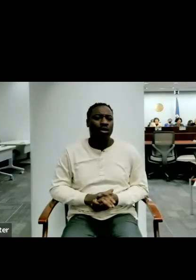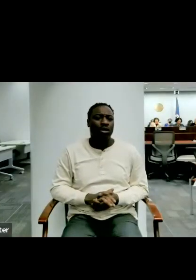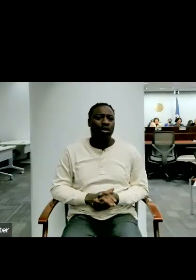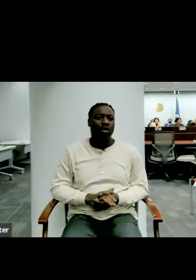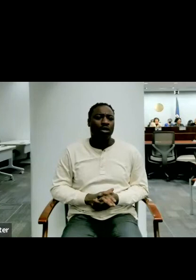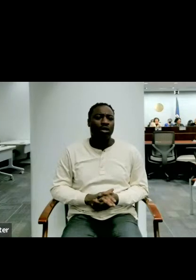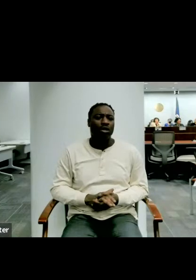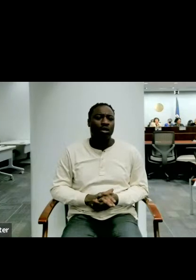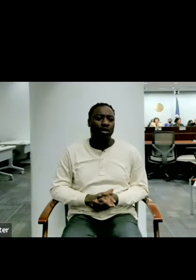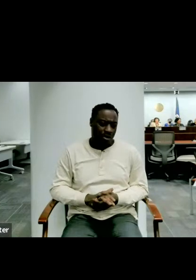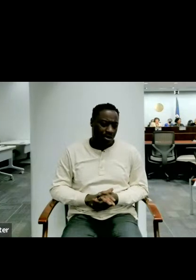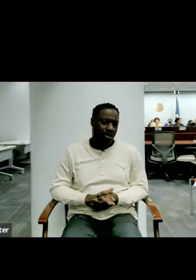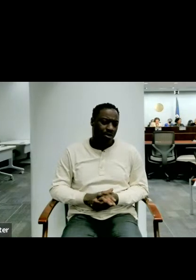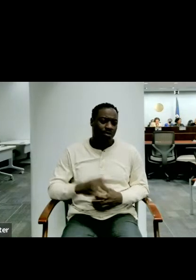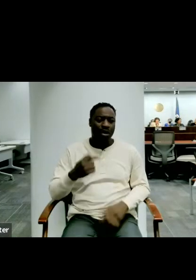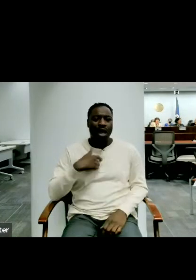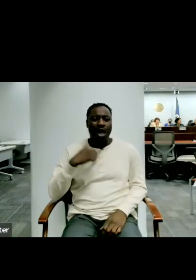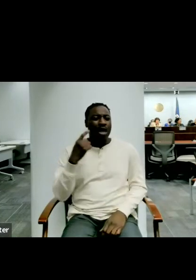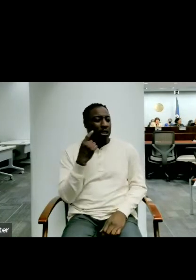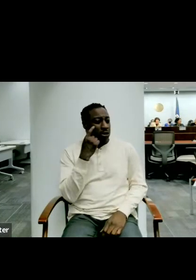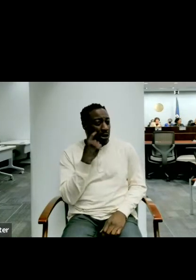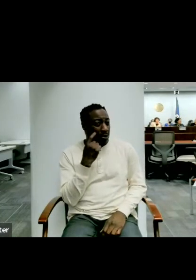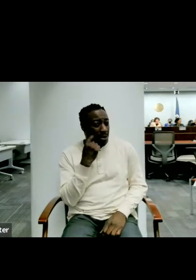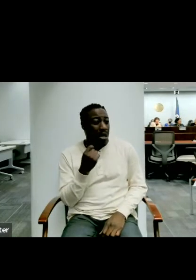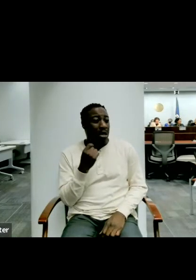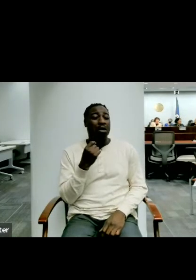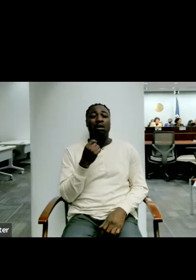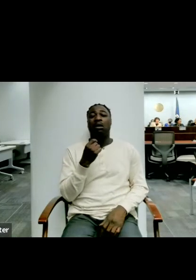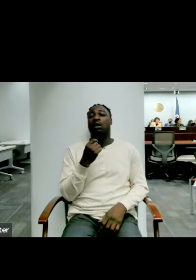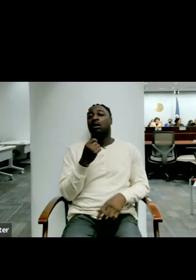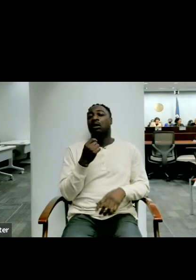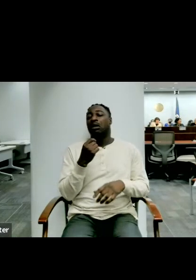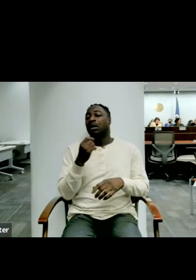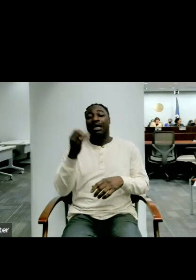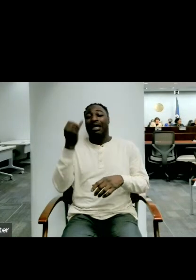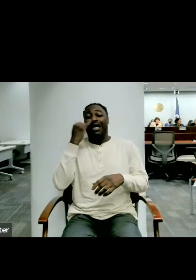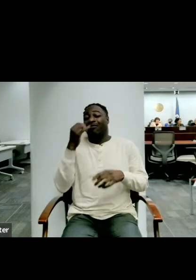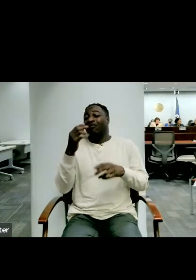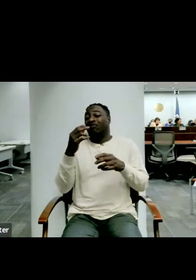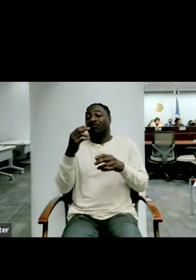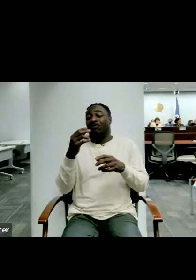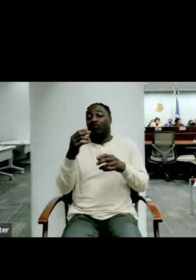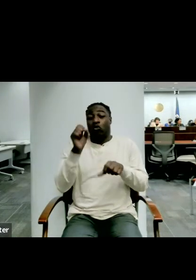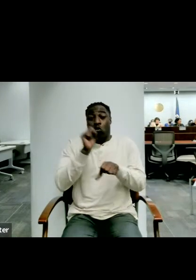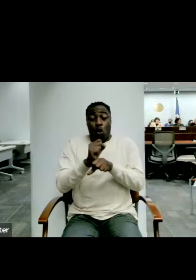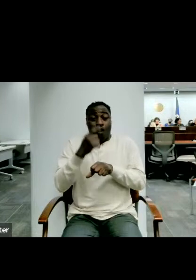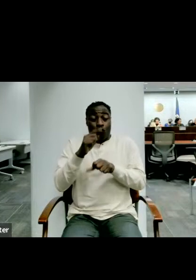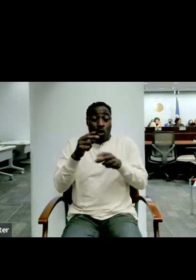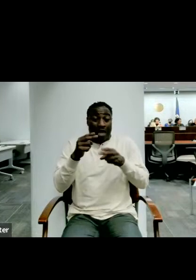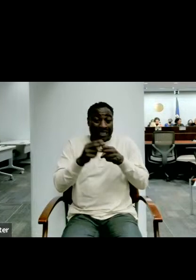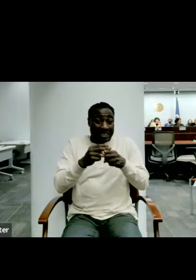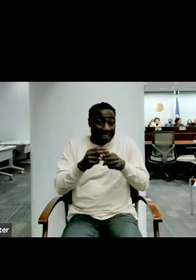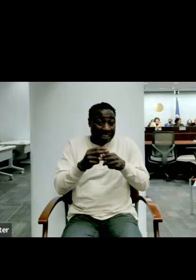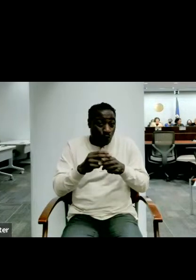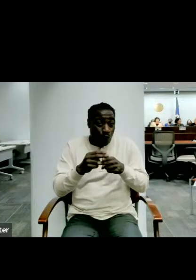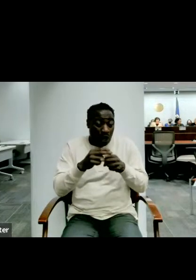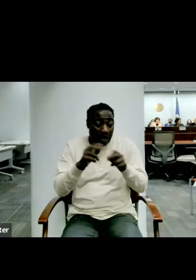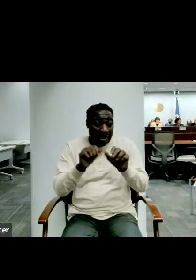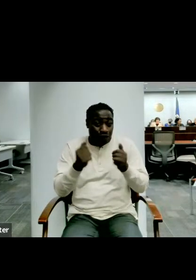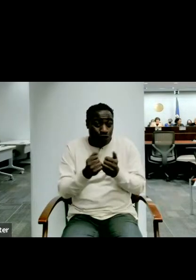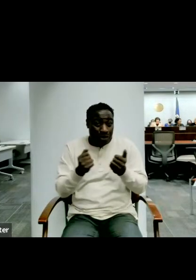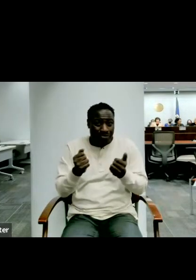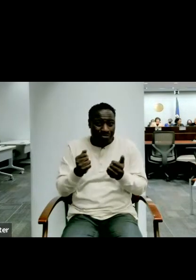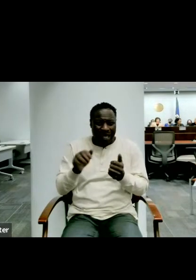Um, I suspect that employees of temporary agency staffing firms are confused about